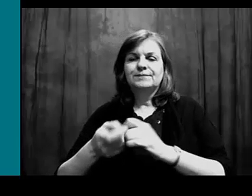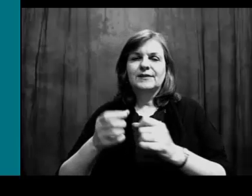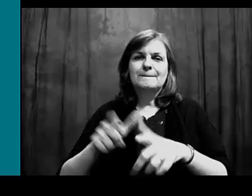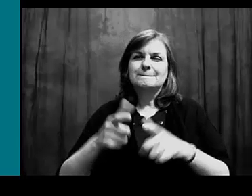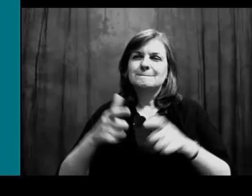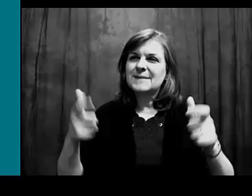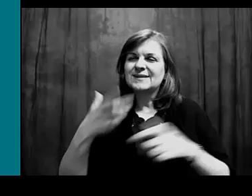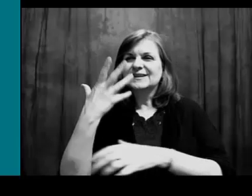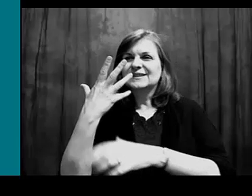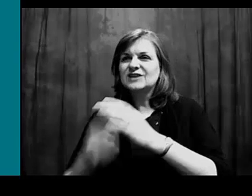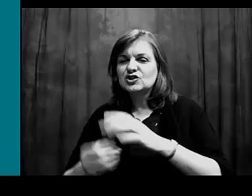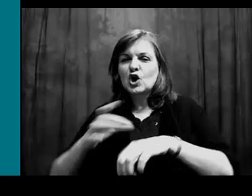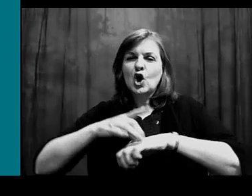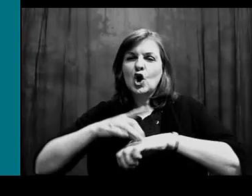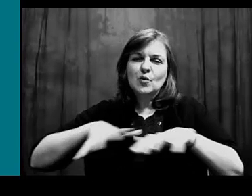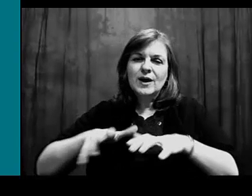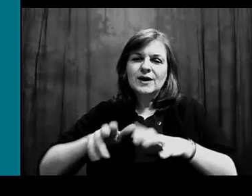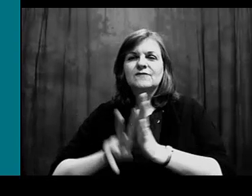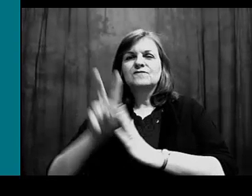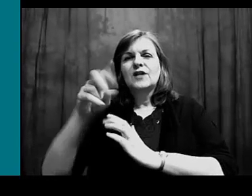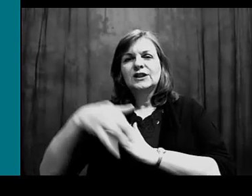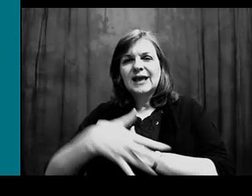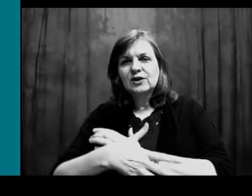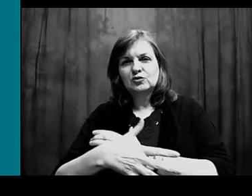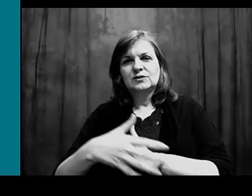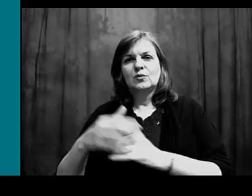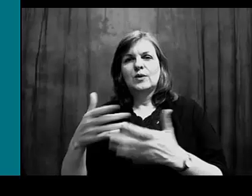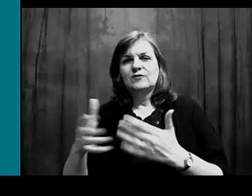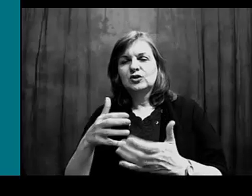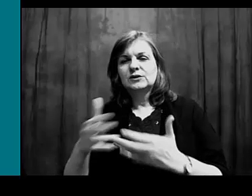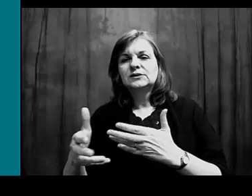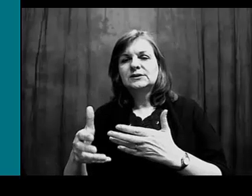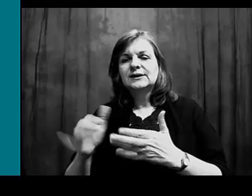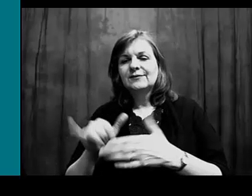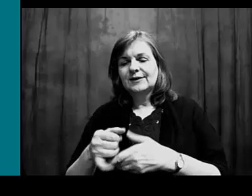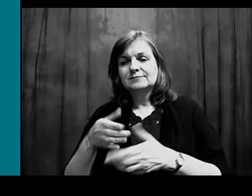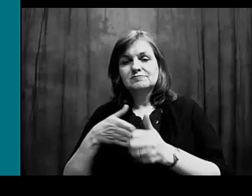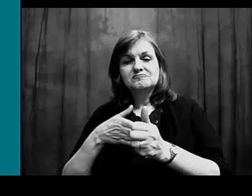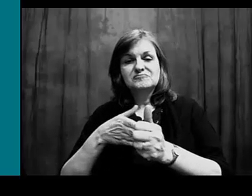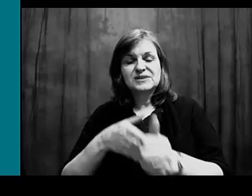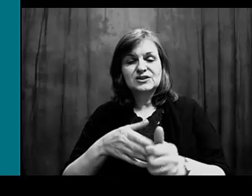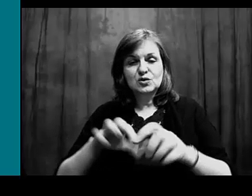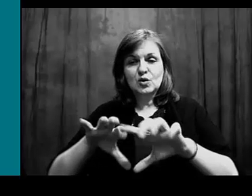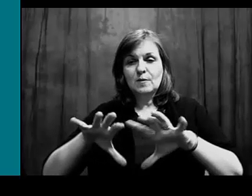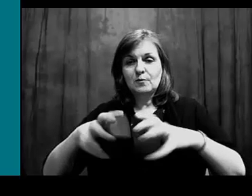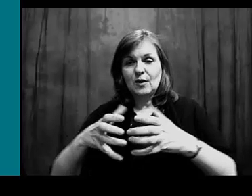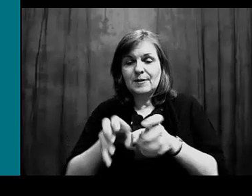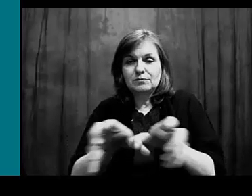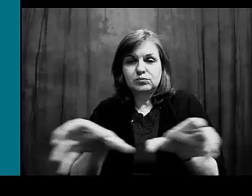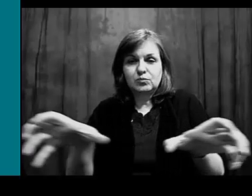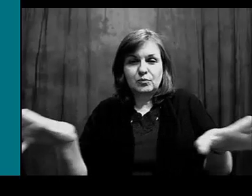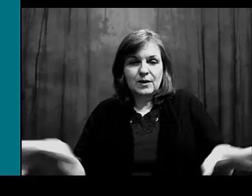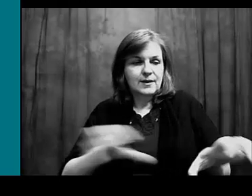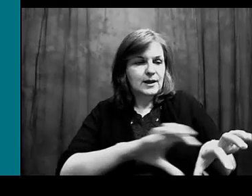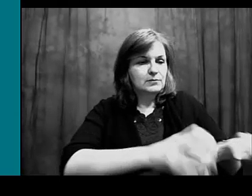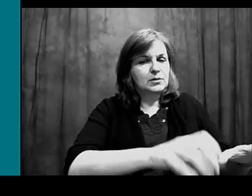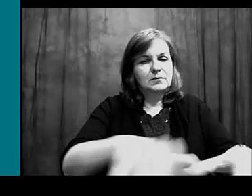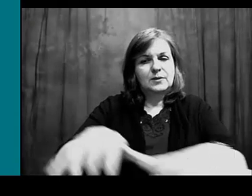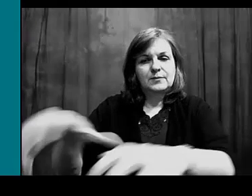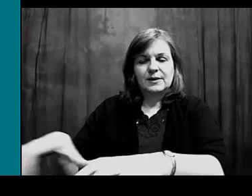volcanic eruptions, earthquakes things like that that are going to allow particular individuals to colonize and take advantage of